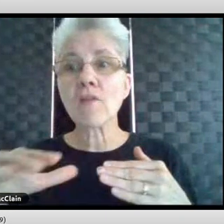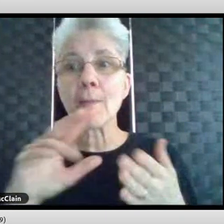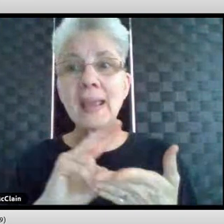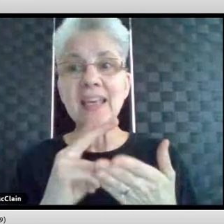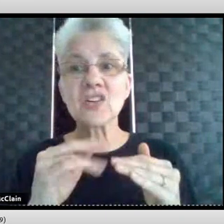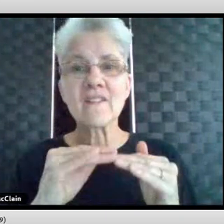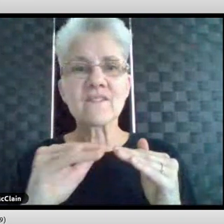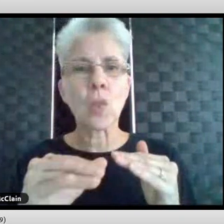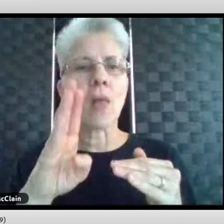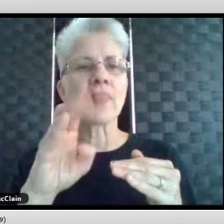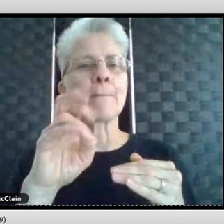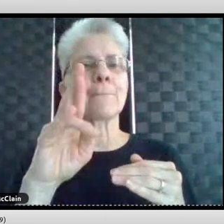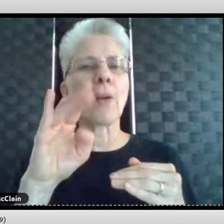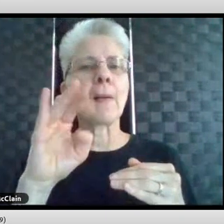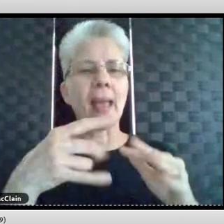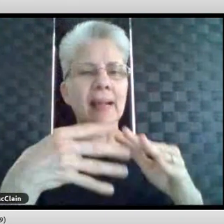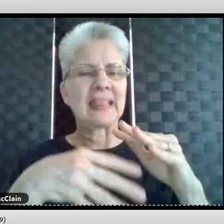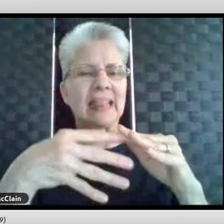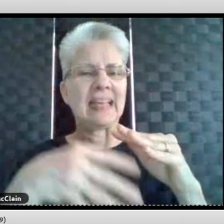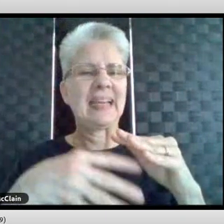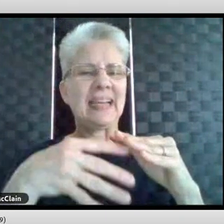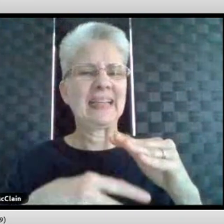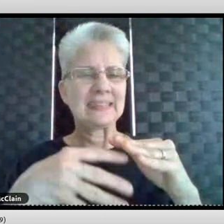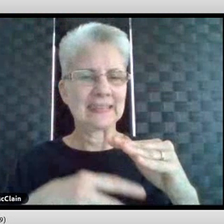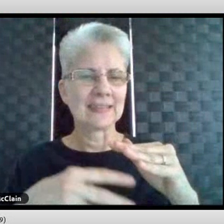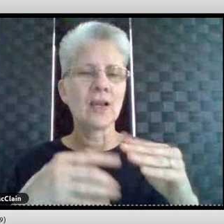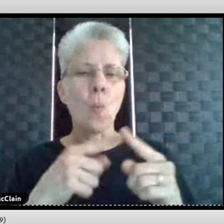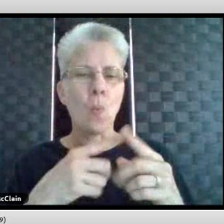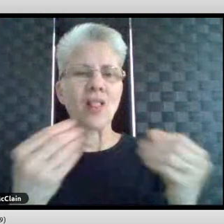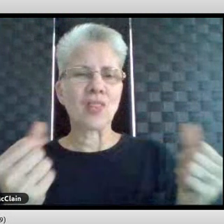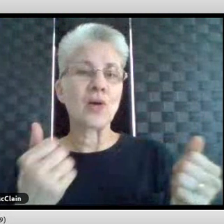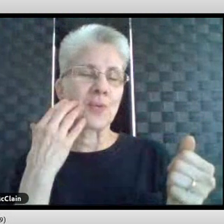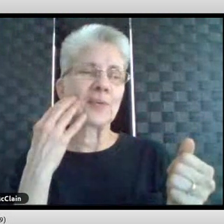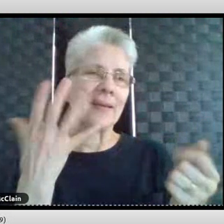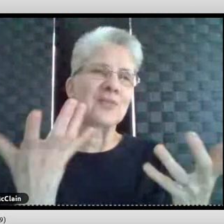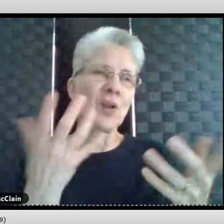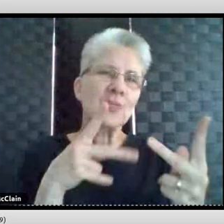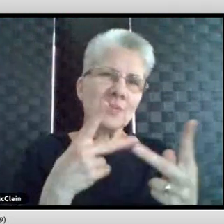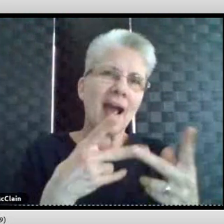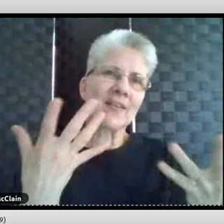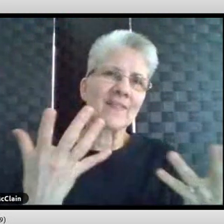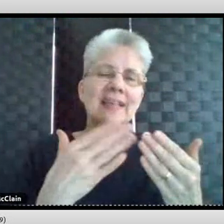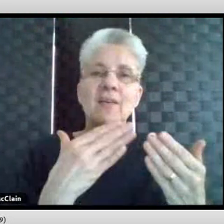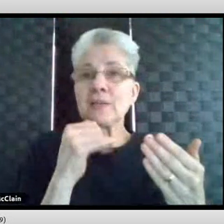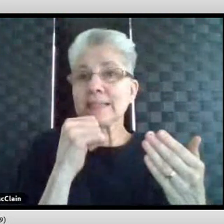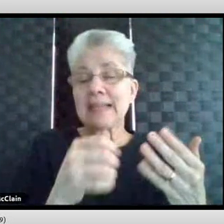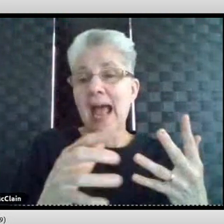and the berry bag had leaked out the freezer once it thawed, so, yeah, those kinds of -- even though it's not disaster assistance,